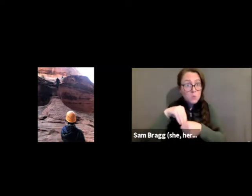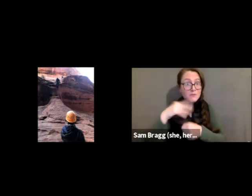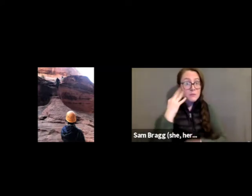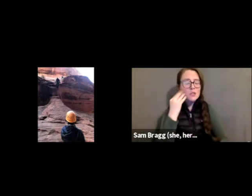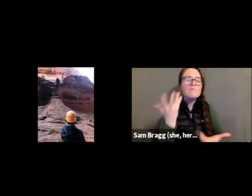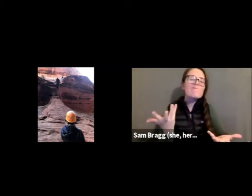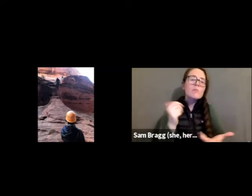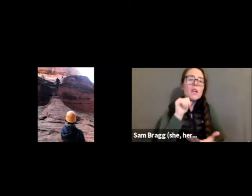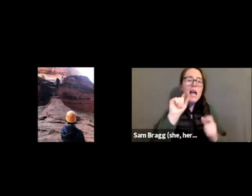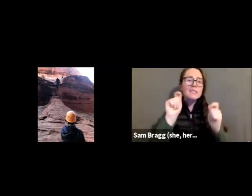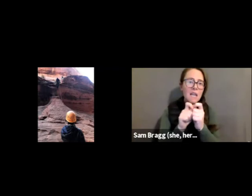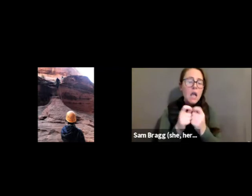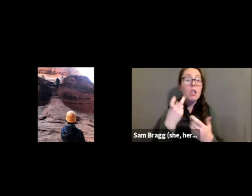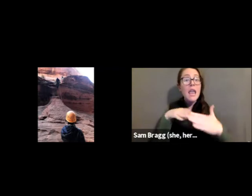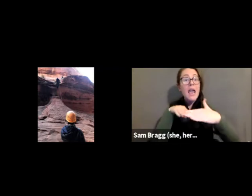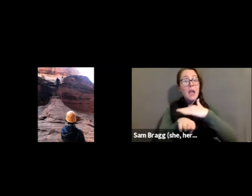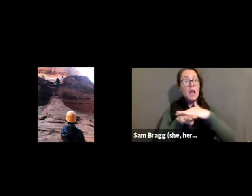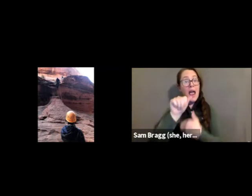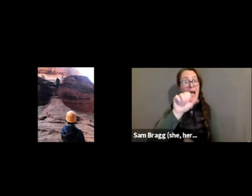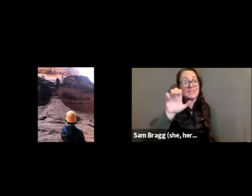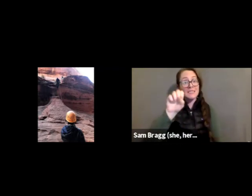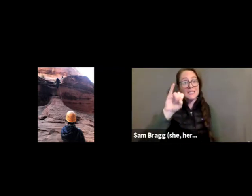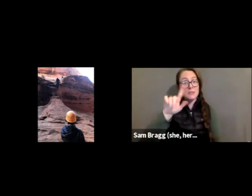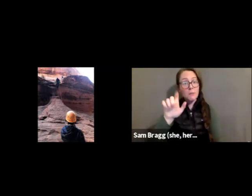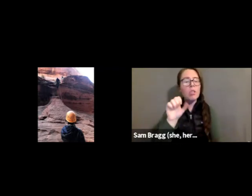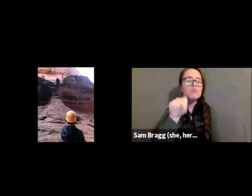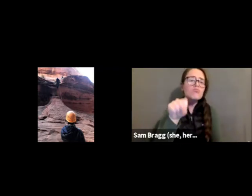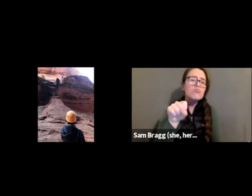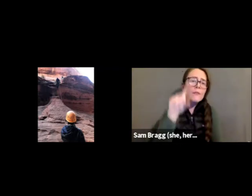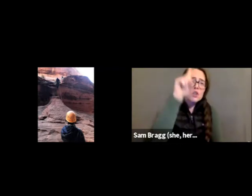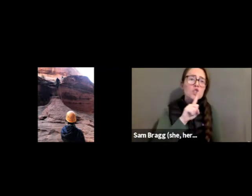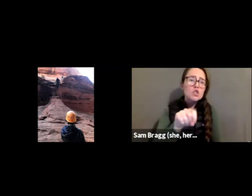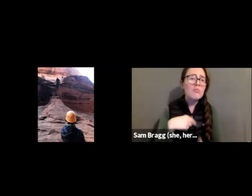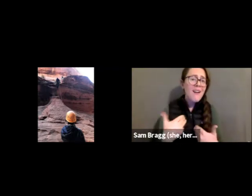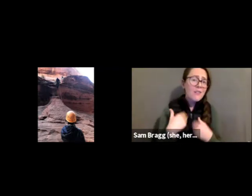So we're talking about inclusive experiences and exactly how accessible those things are.